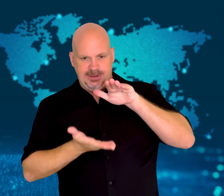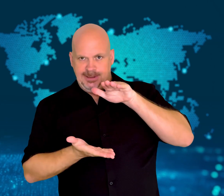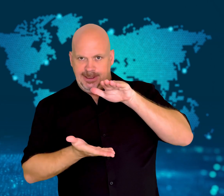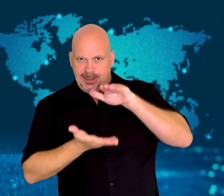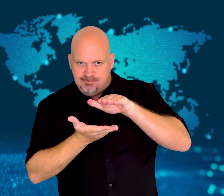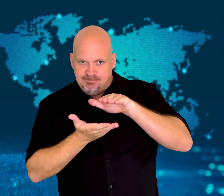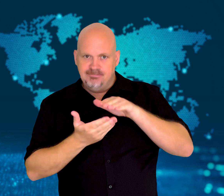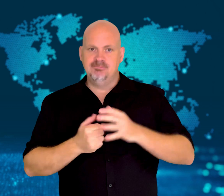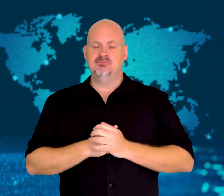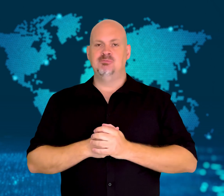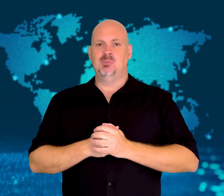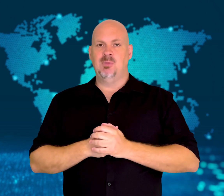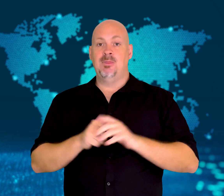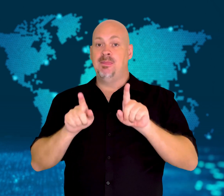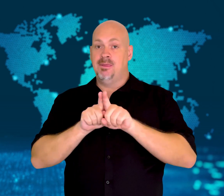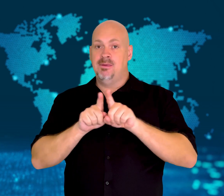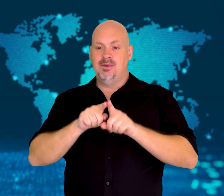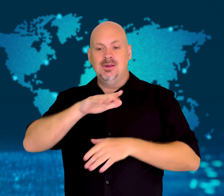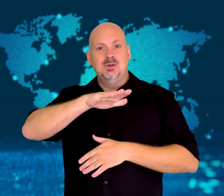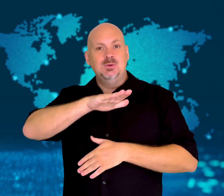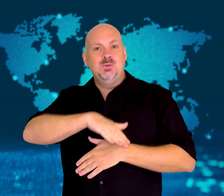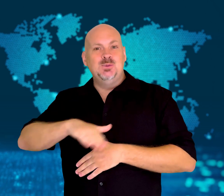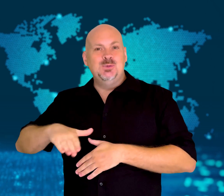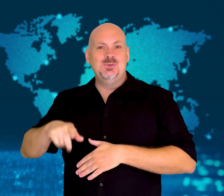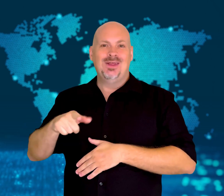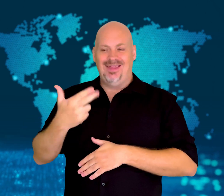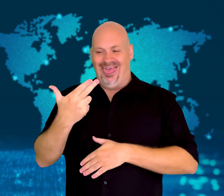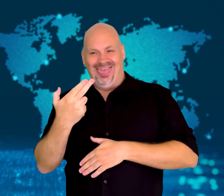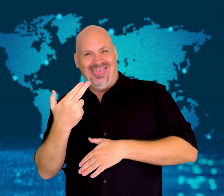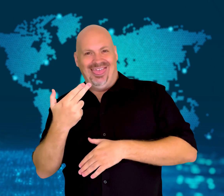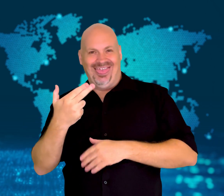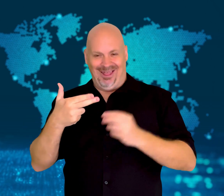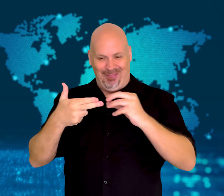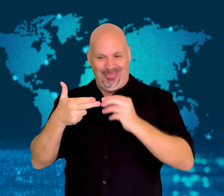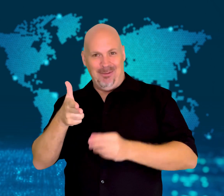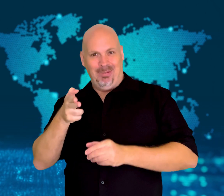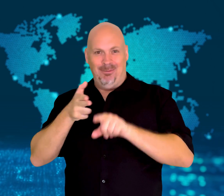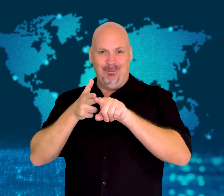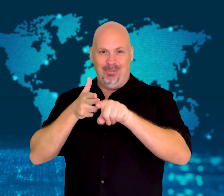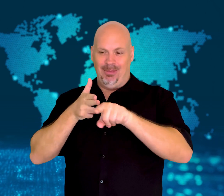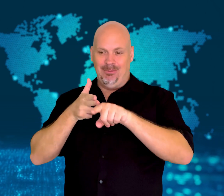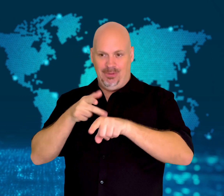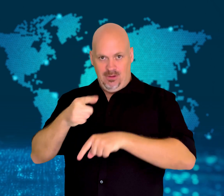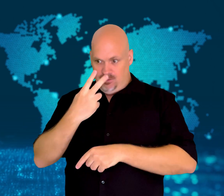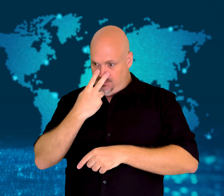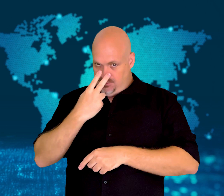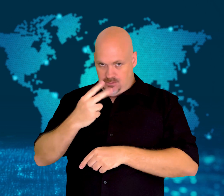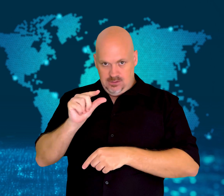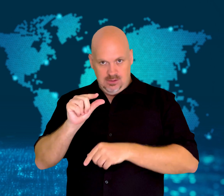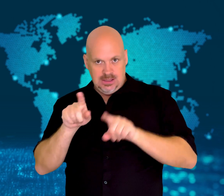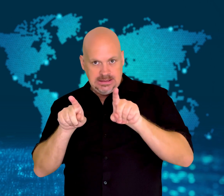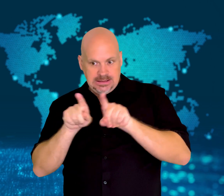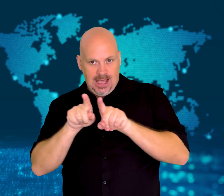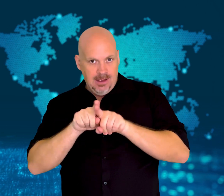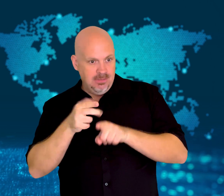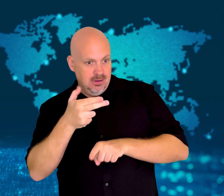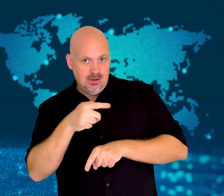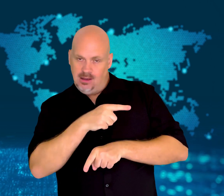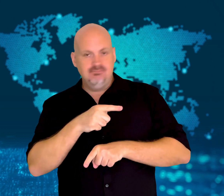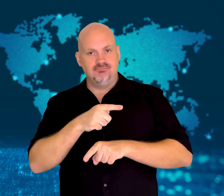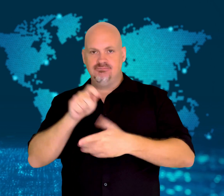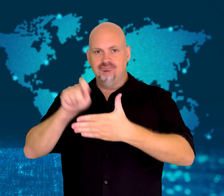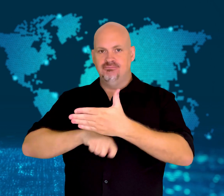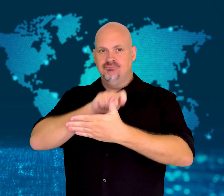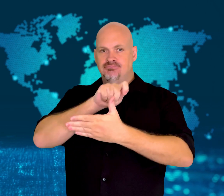It also limits toys that look like guns, such as airsoft rifles.